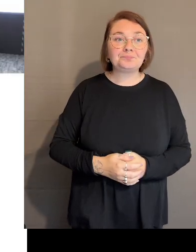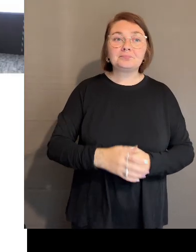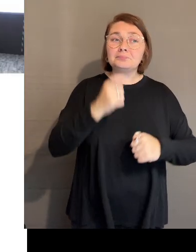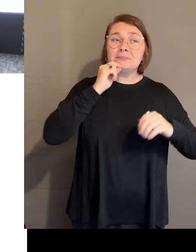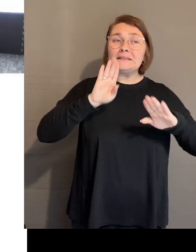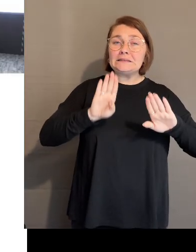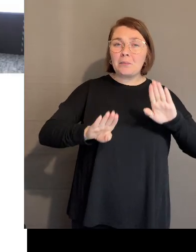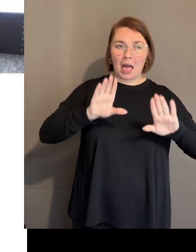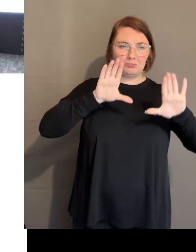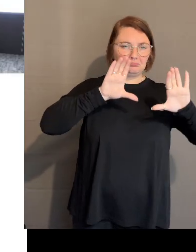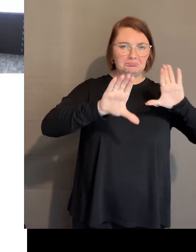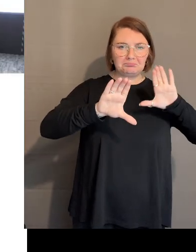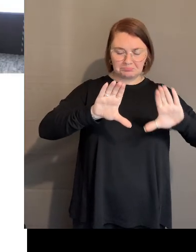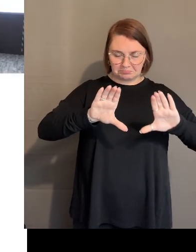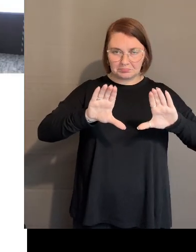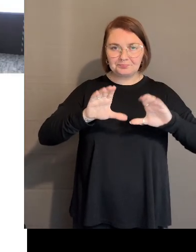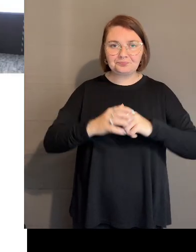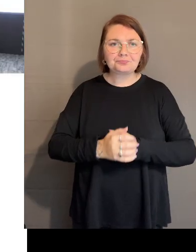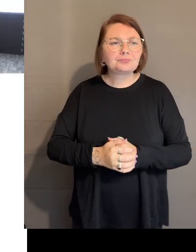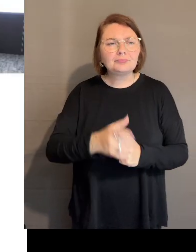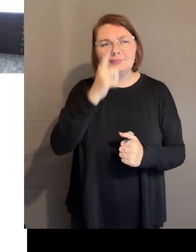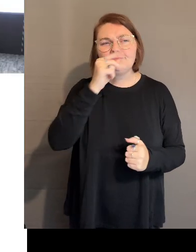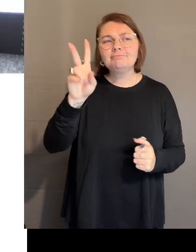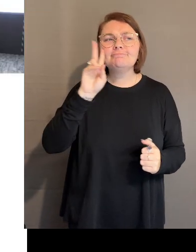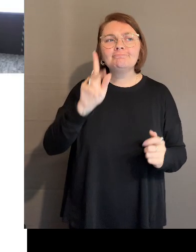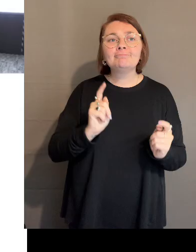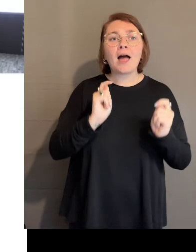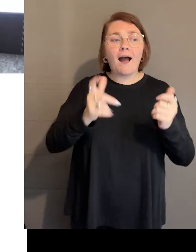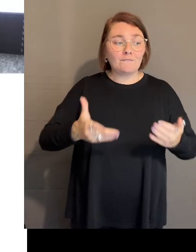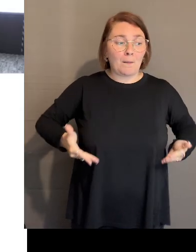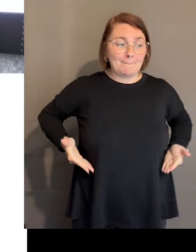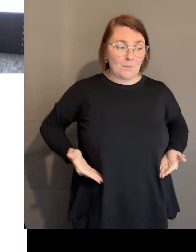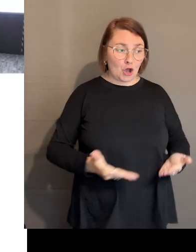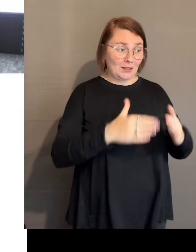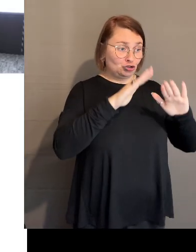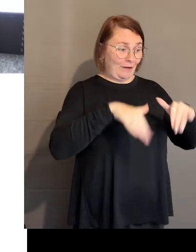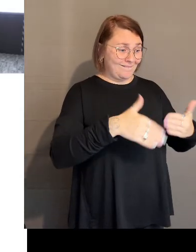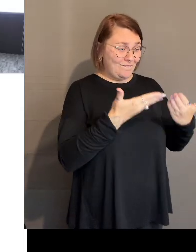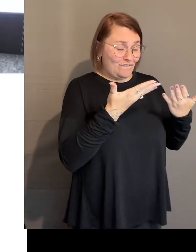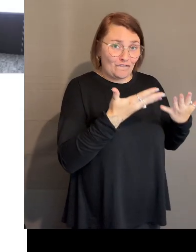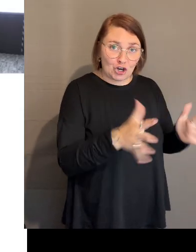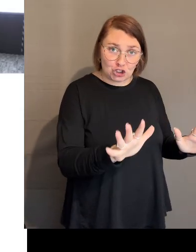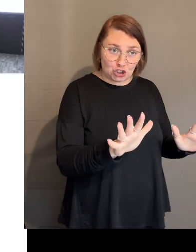This is a similar setup, and we see that after the birth of the child.